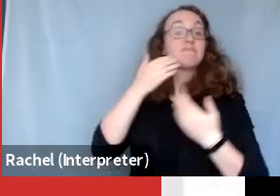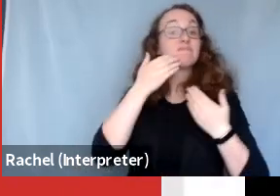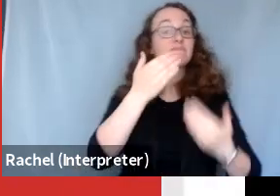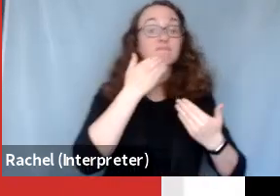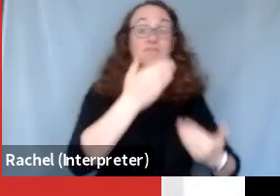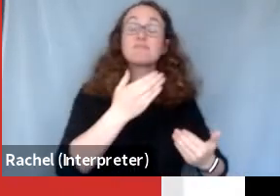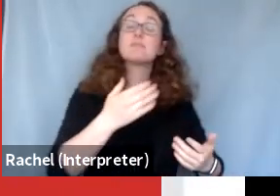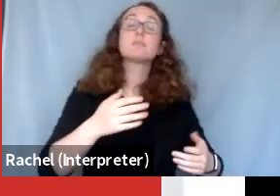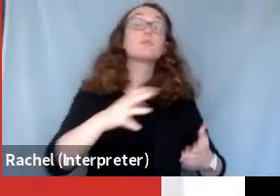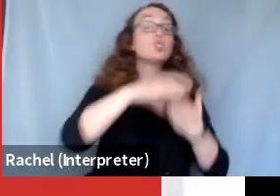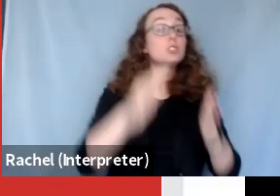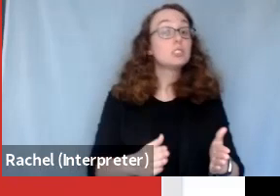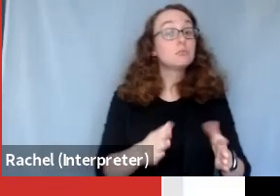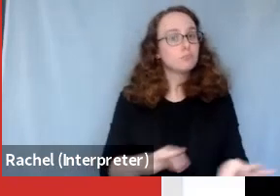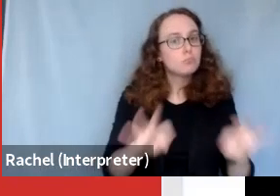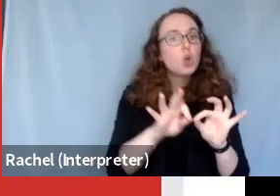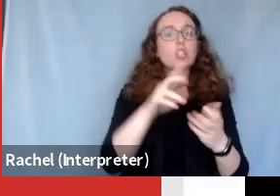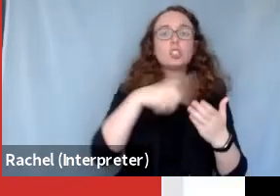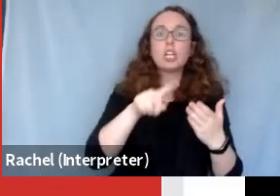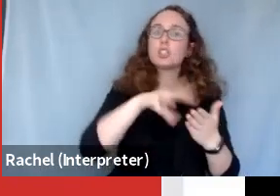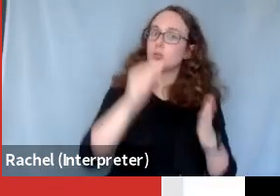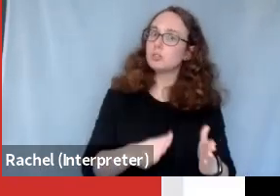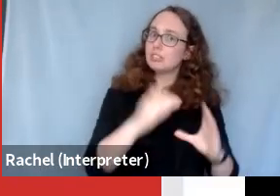make sure to check your student email daily for event